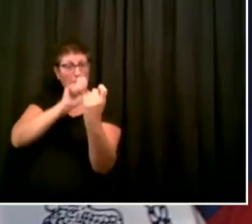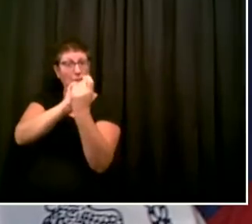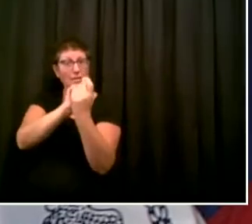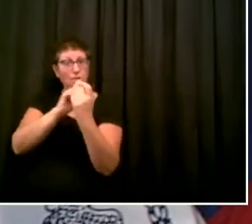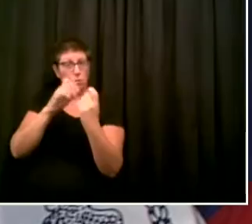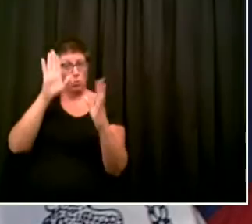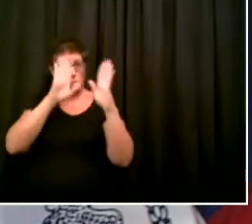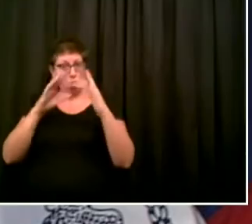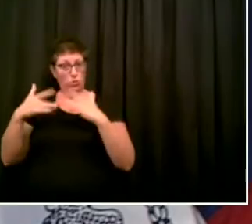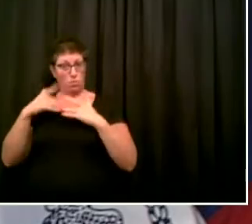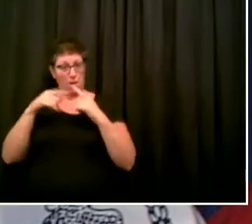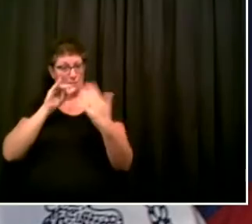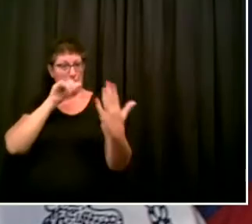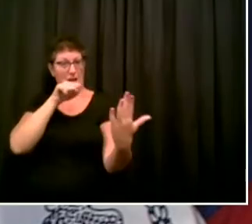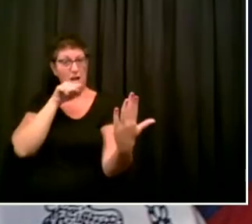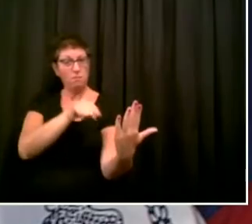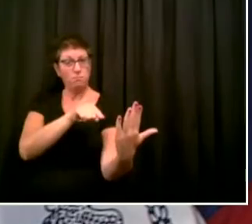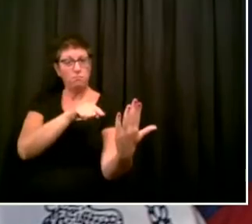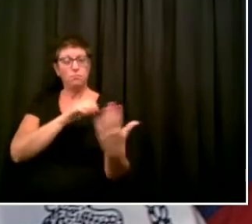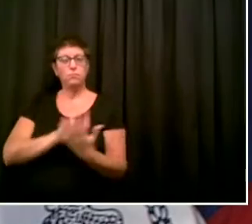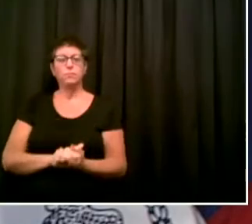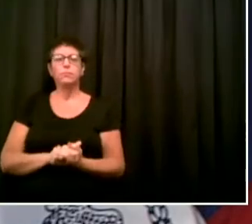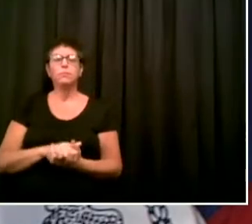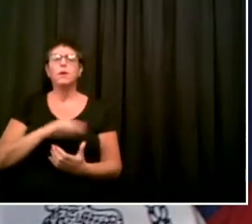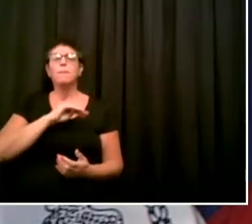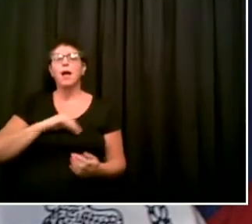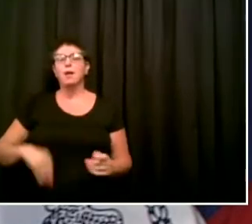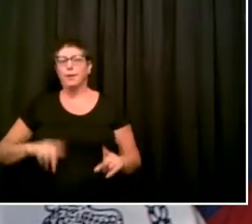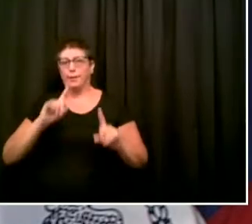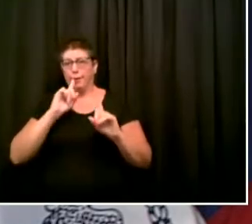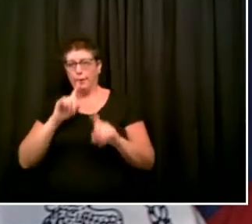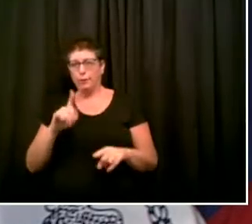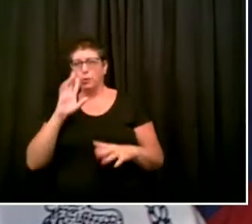TO SEE MORE TERMINATIONS AS